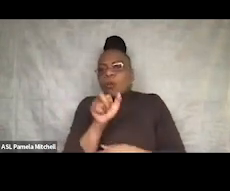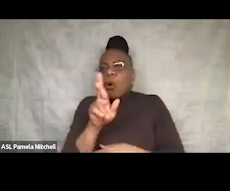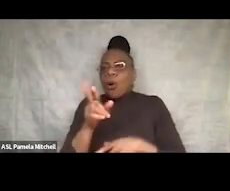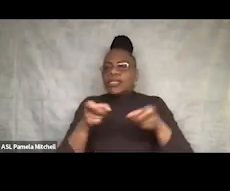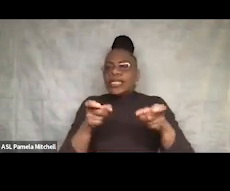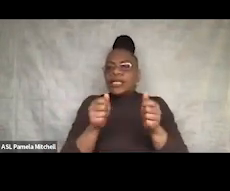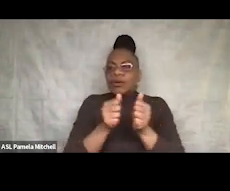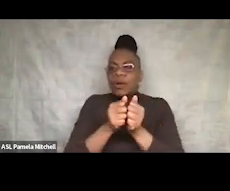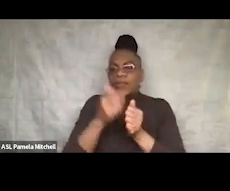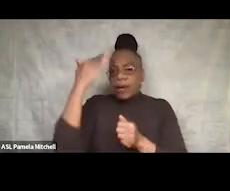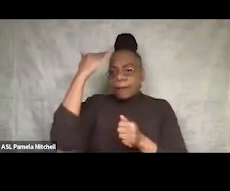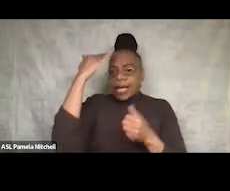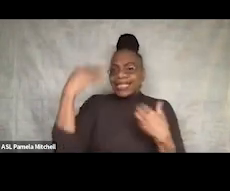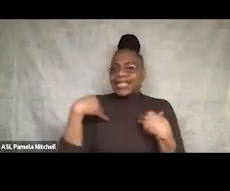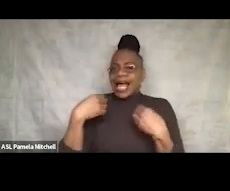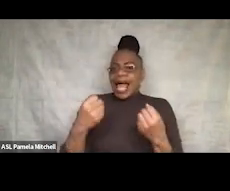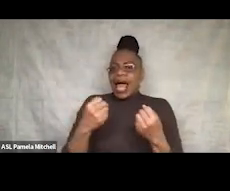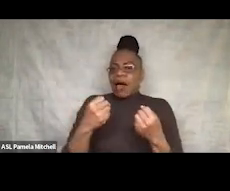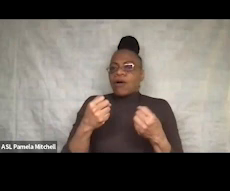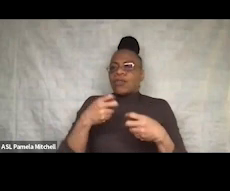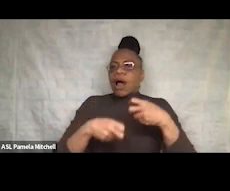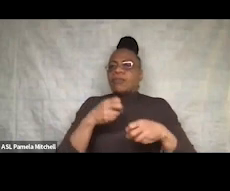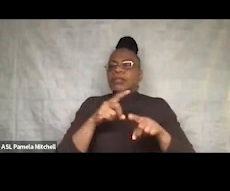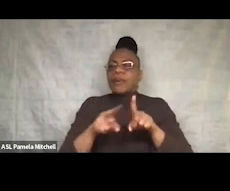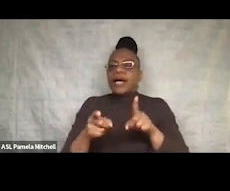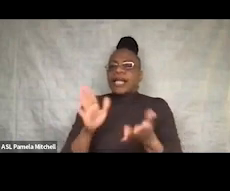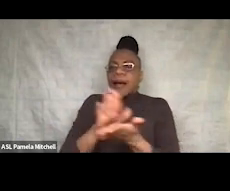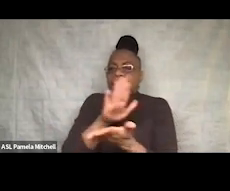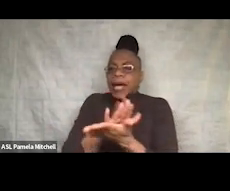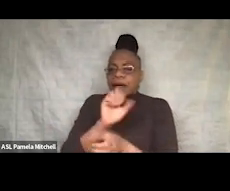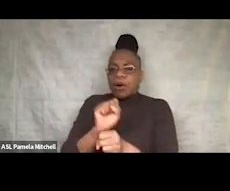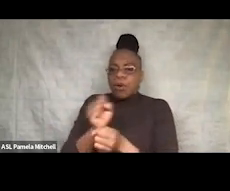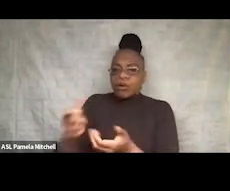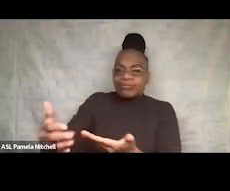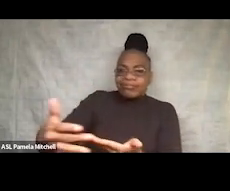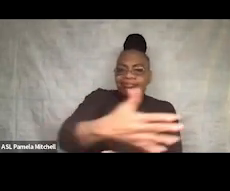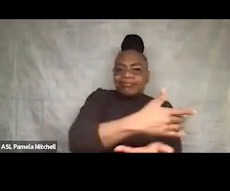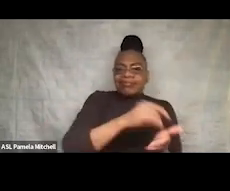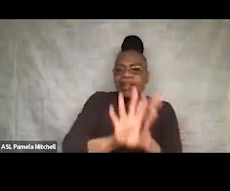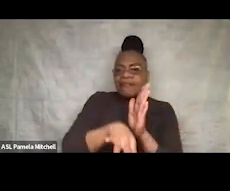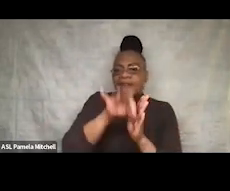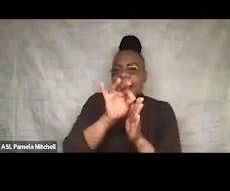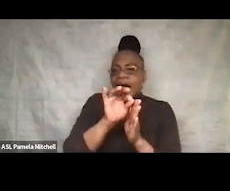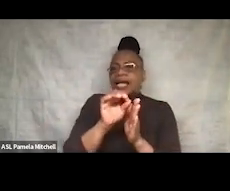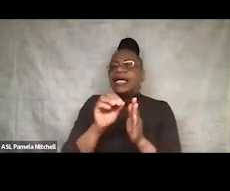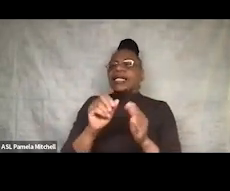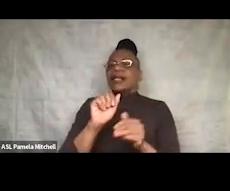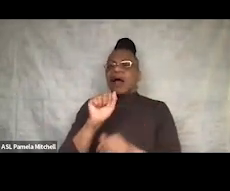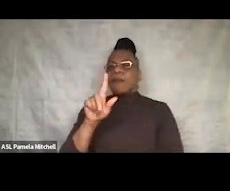but more of gathering their paperwork and finding an apartment. So we don't have to try to put that all together while they're on the street.